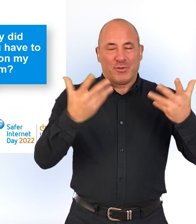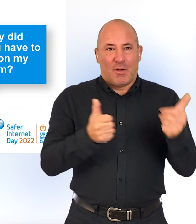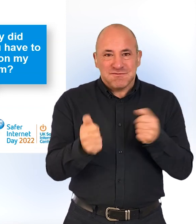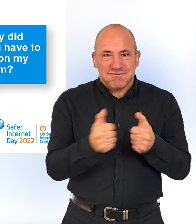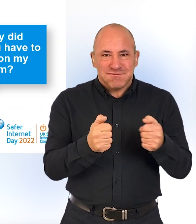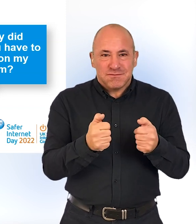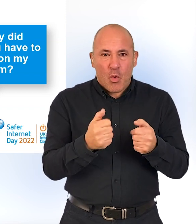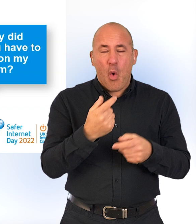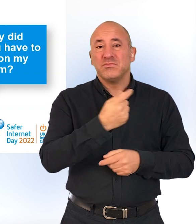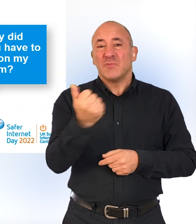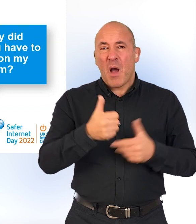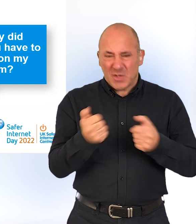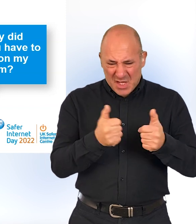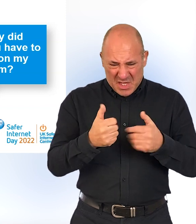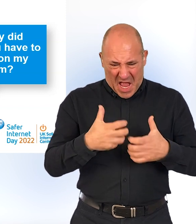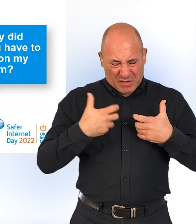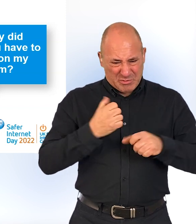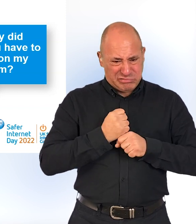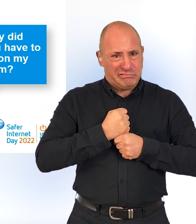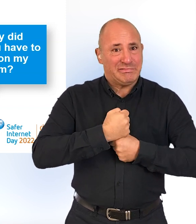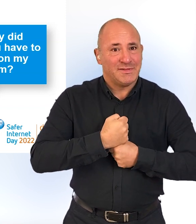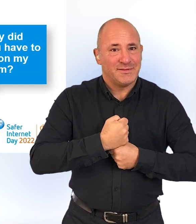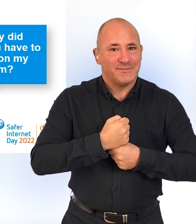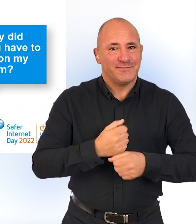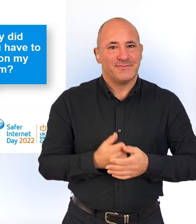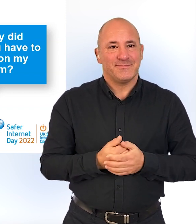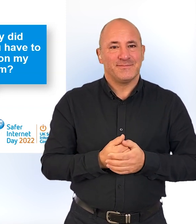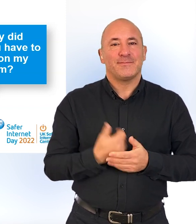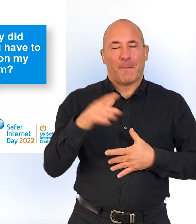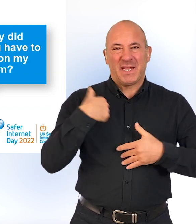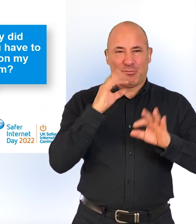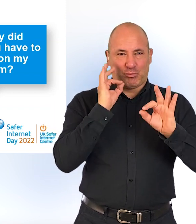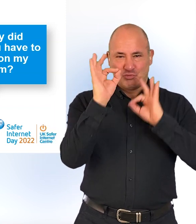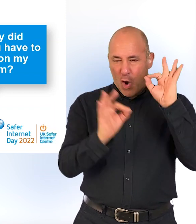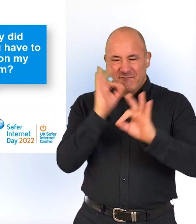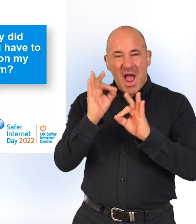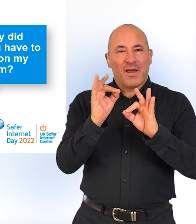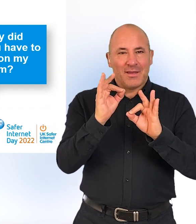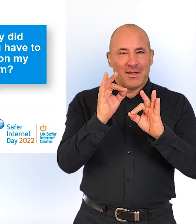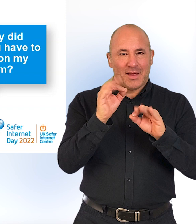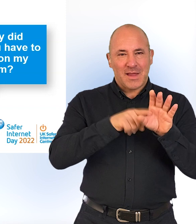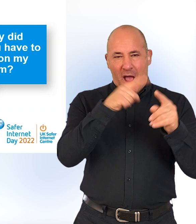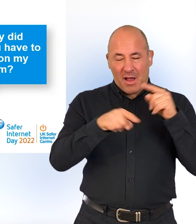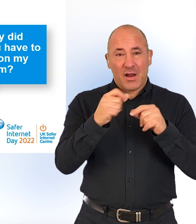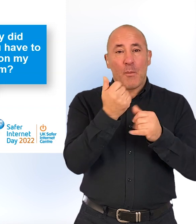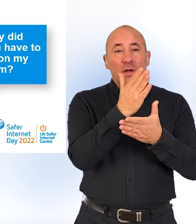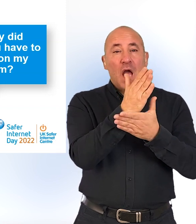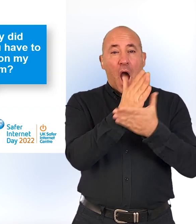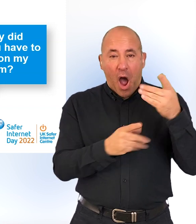and playing can make people angry or frustrated. Nearly half of young people surveyed by the UK Safer Internet Centre